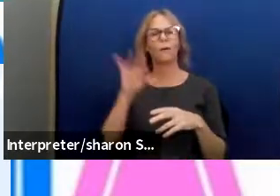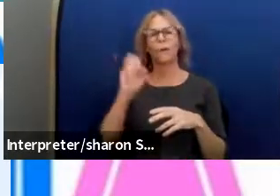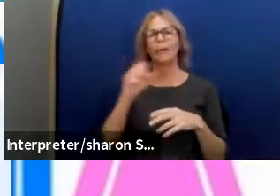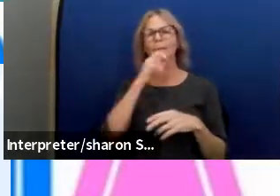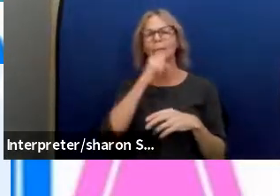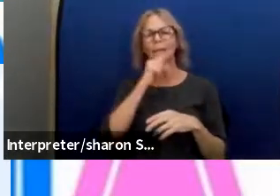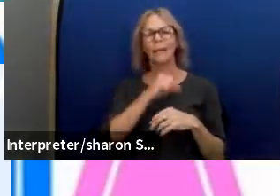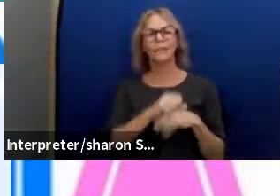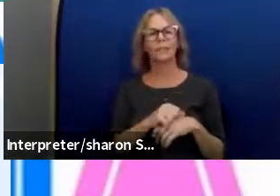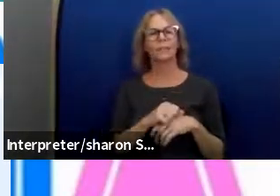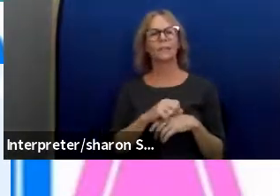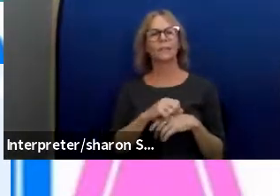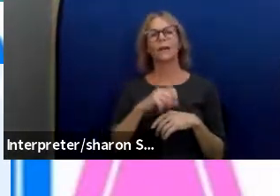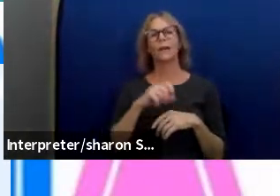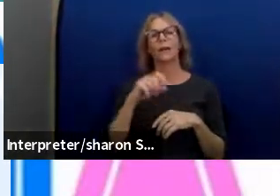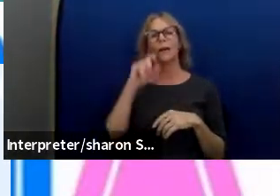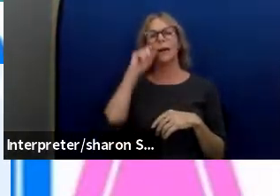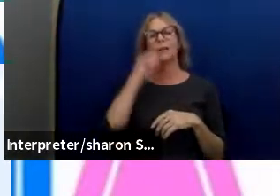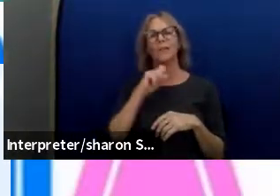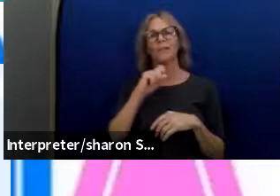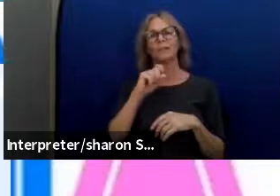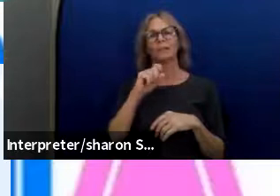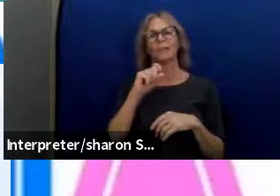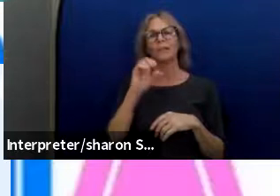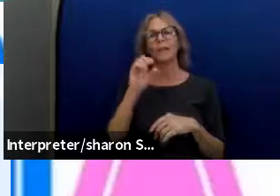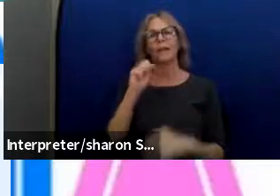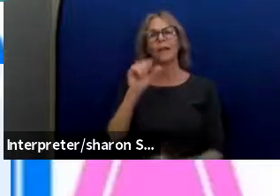sexually assaulted. That's about half of us, one out of every two of us,